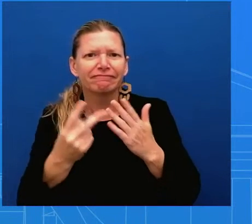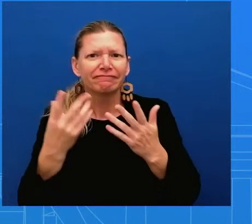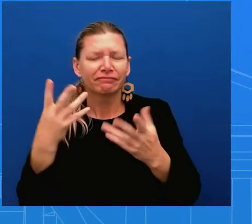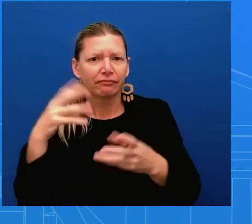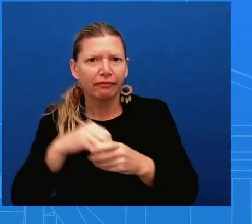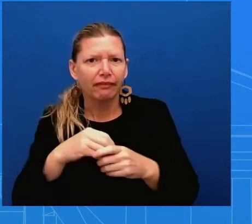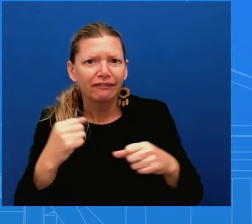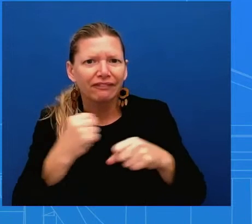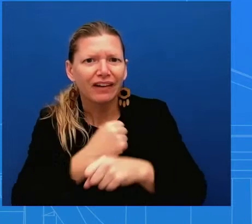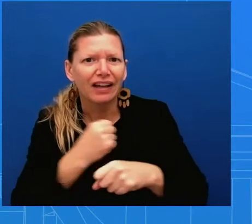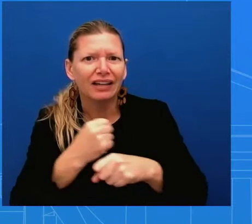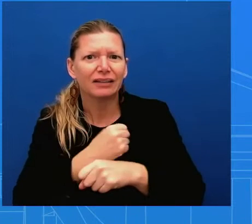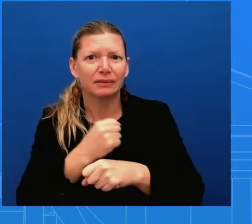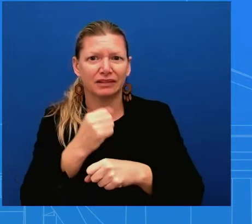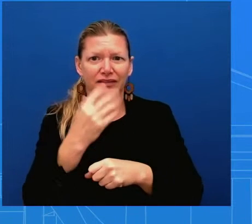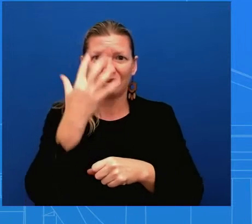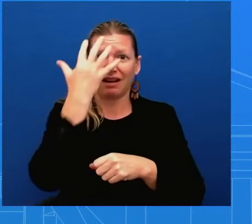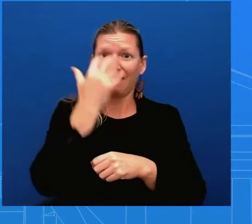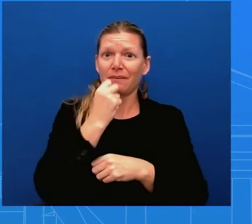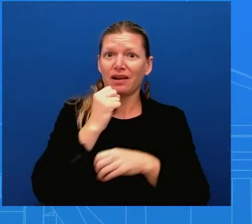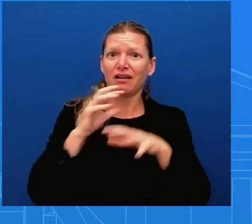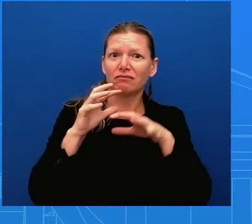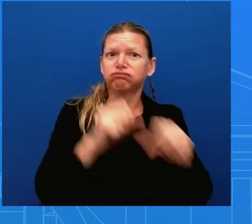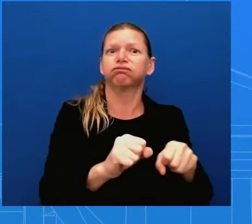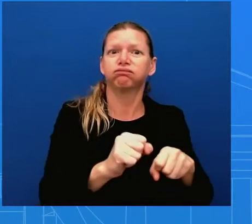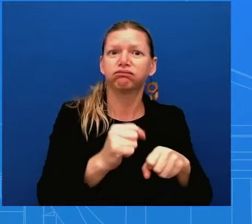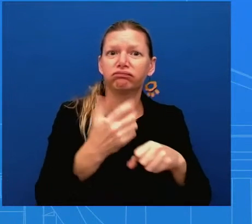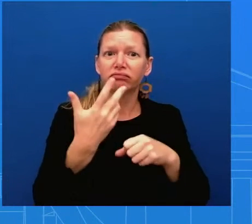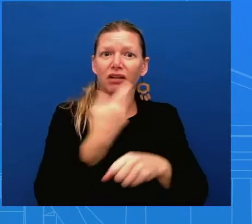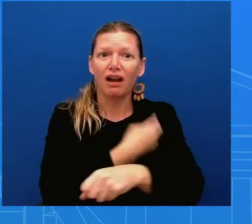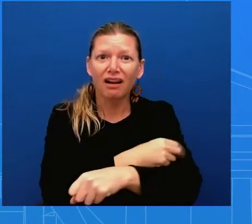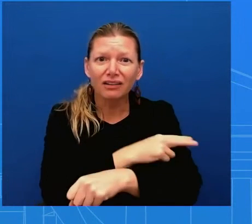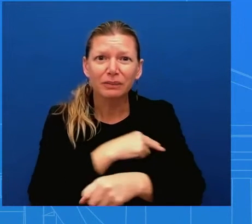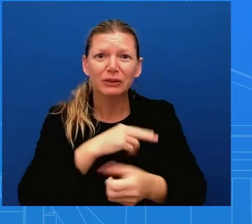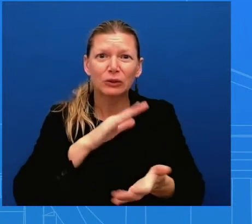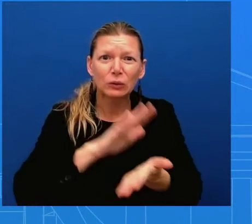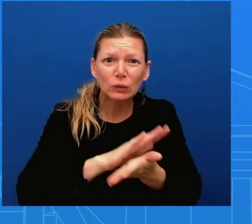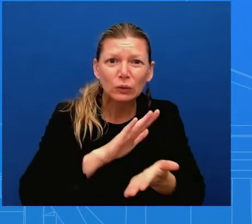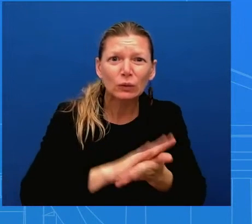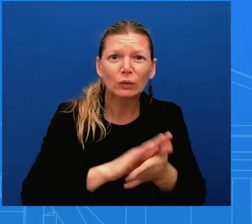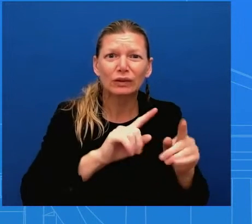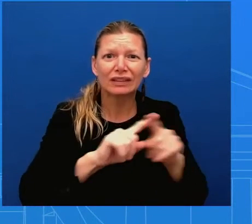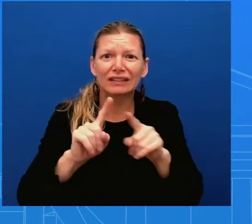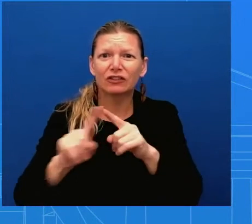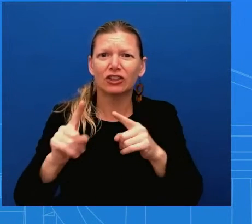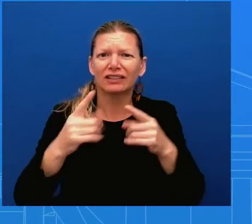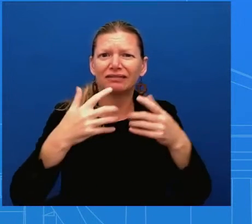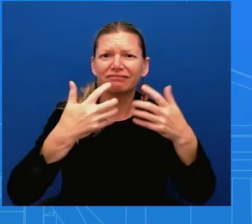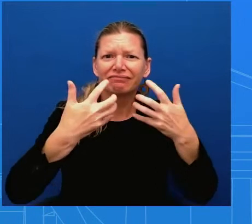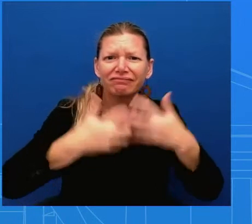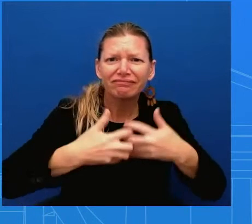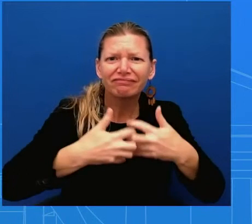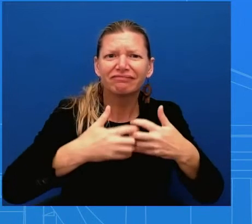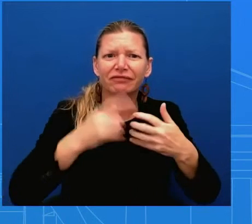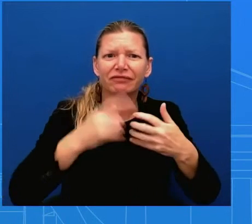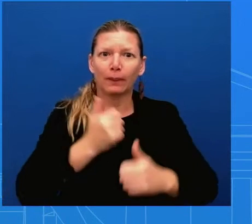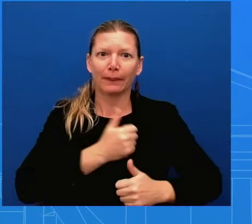under civilian areas. That puts innocent civilians in the crossfire. It does not lessen Israel's responsibility to do